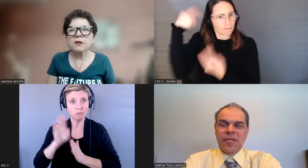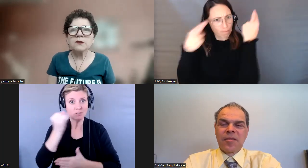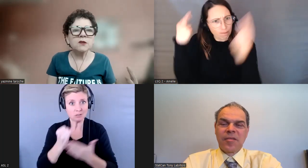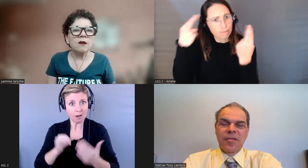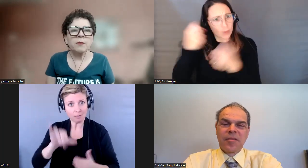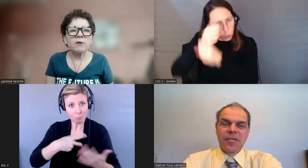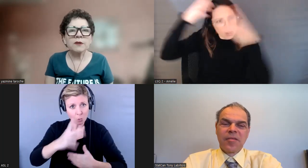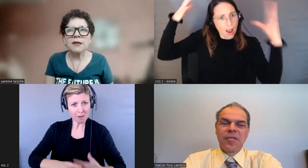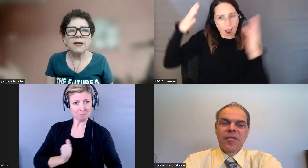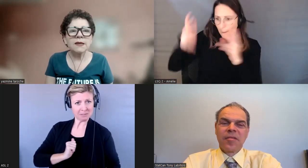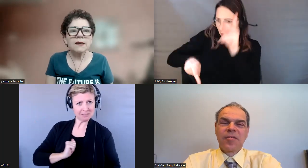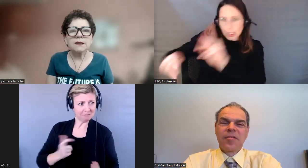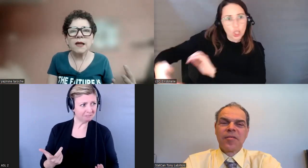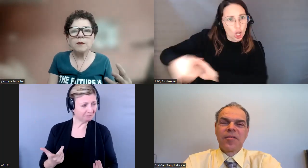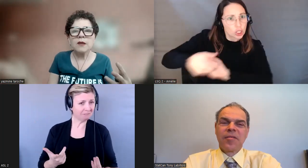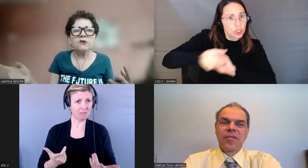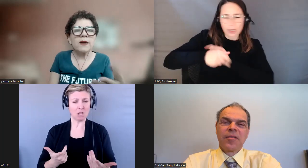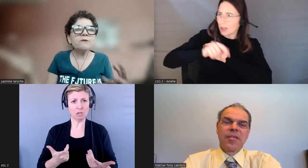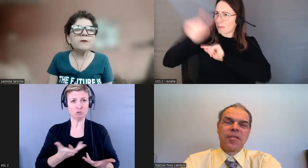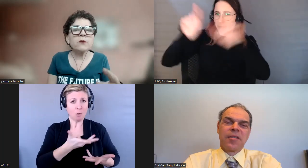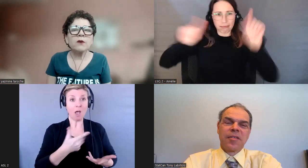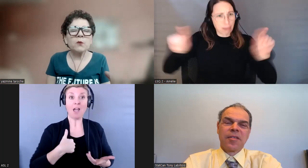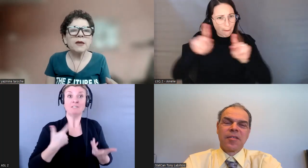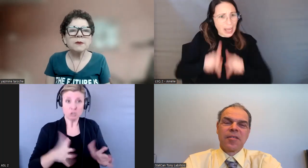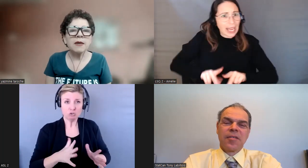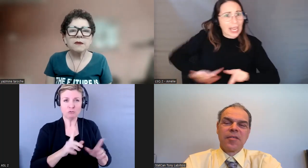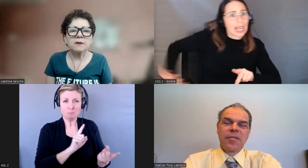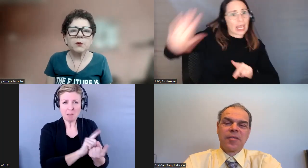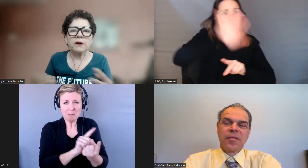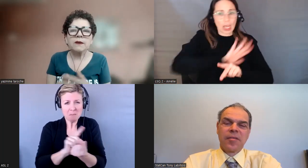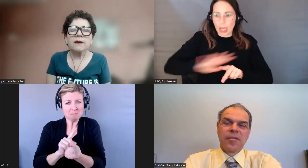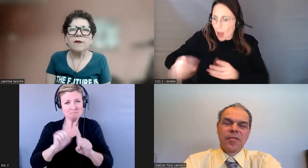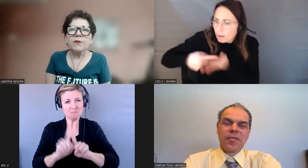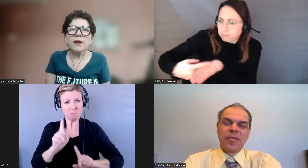to talk about what they needed and to help try and figure out a way to make this work